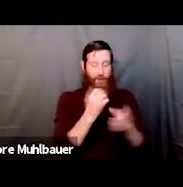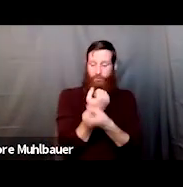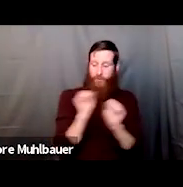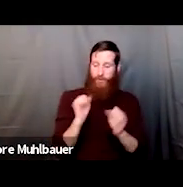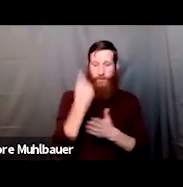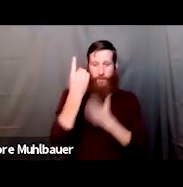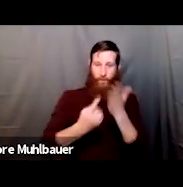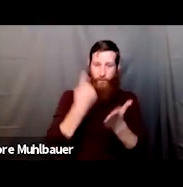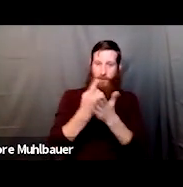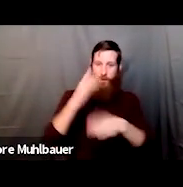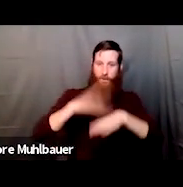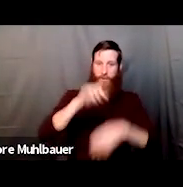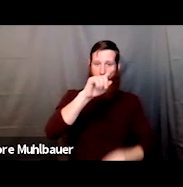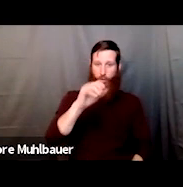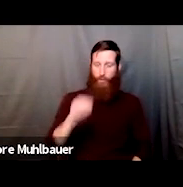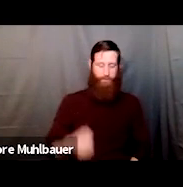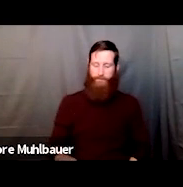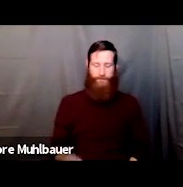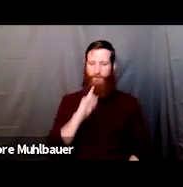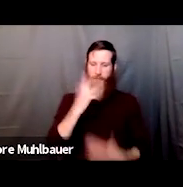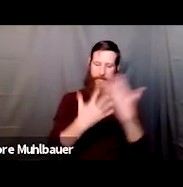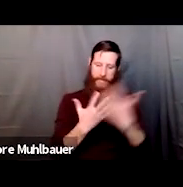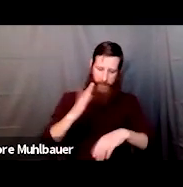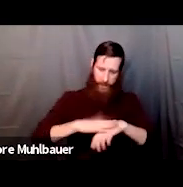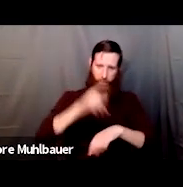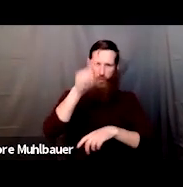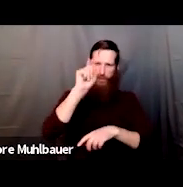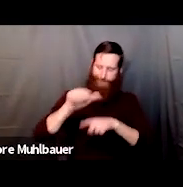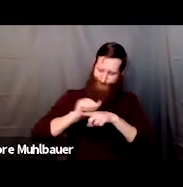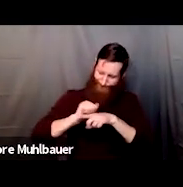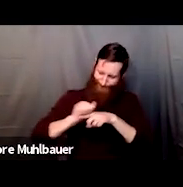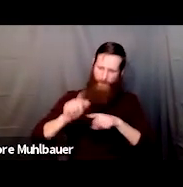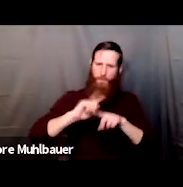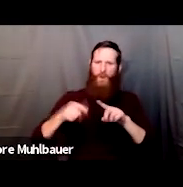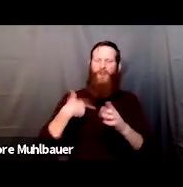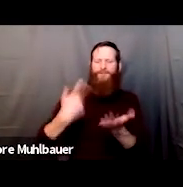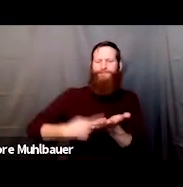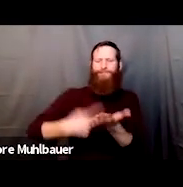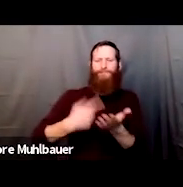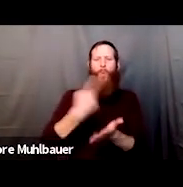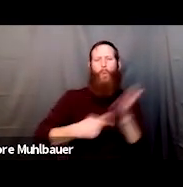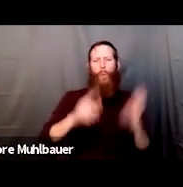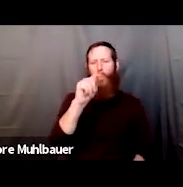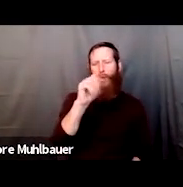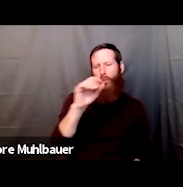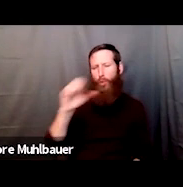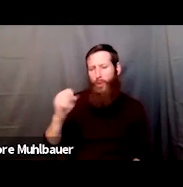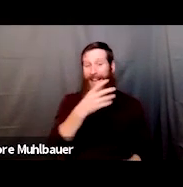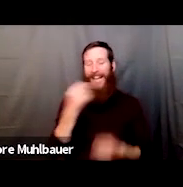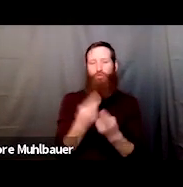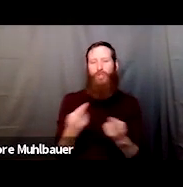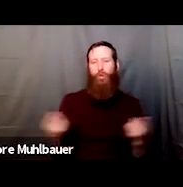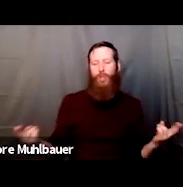It is very hands on and takes lots of practice. I do want to talk about the tools that you would use, and resources for further education